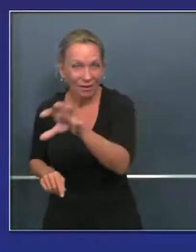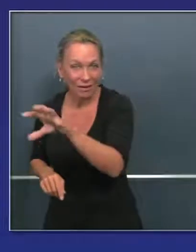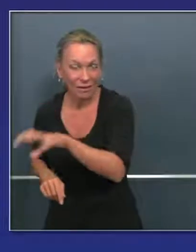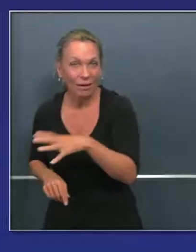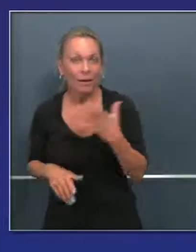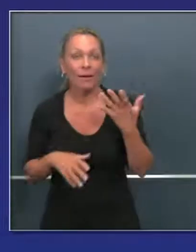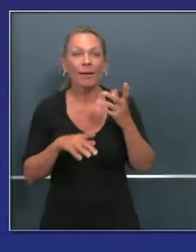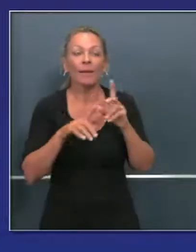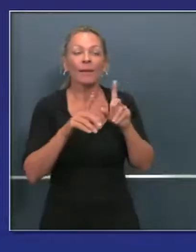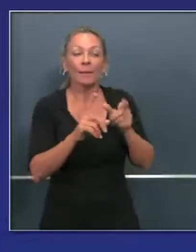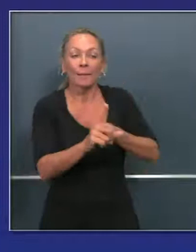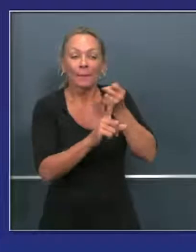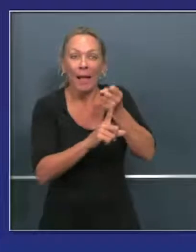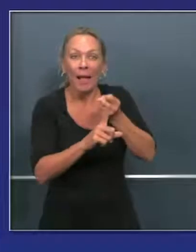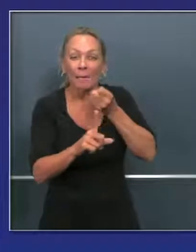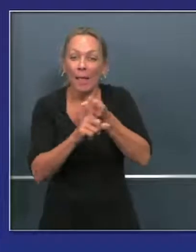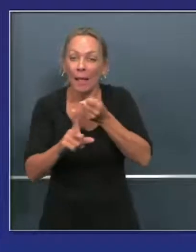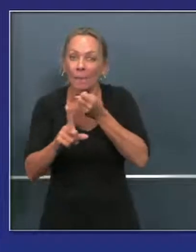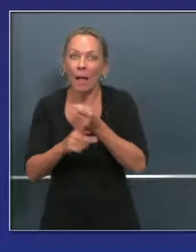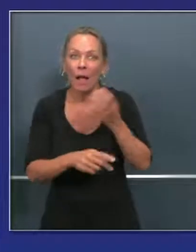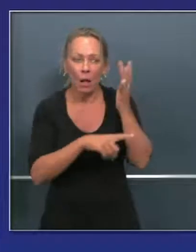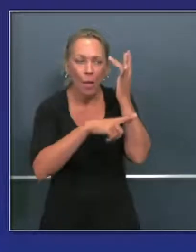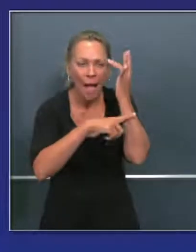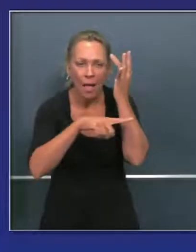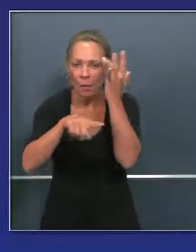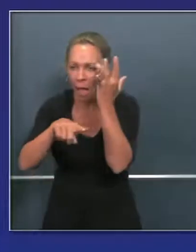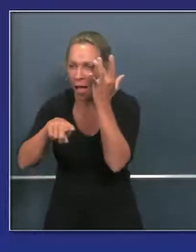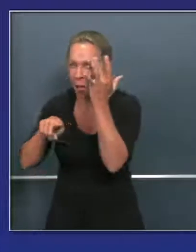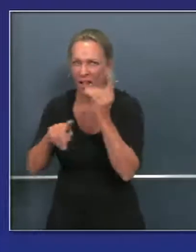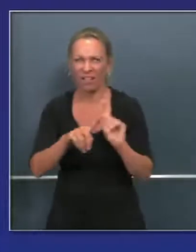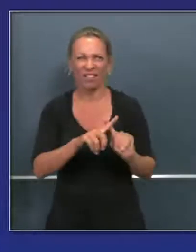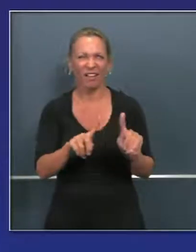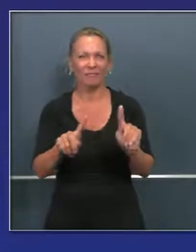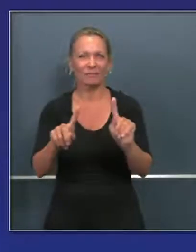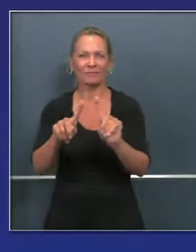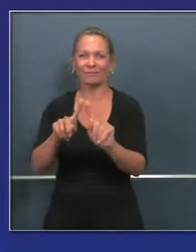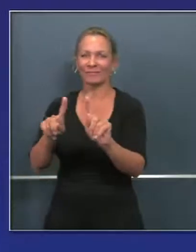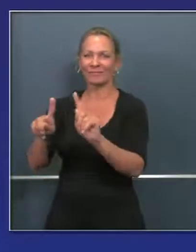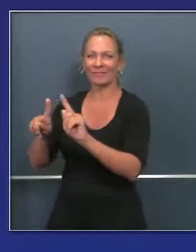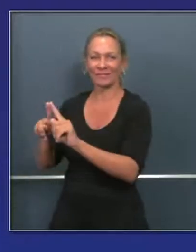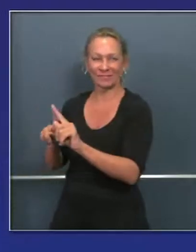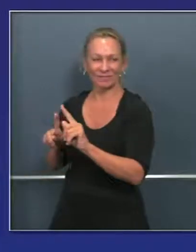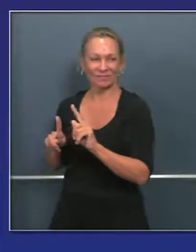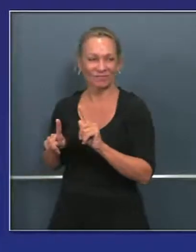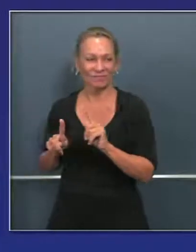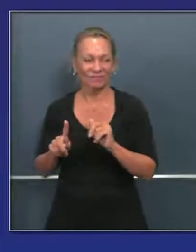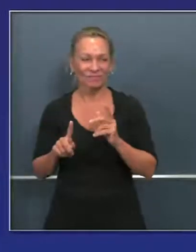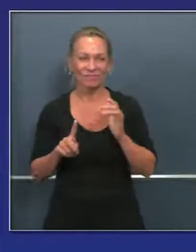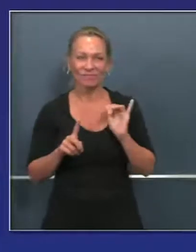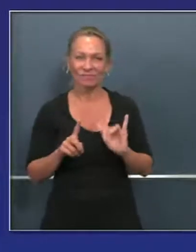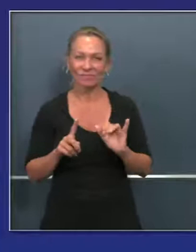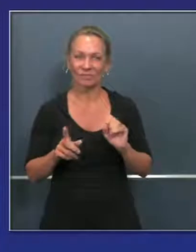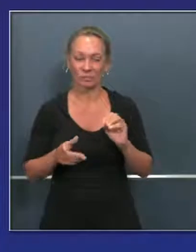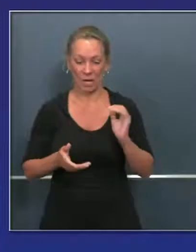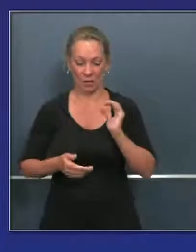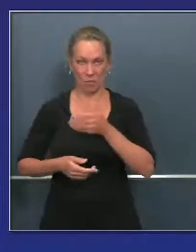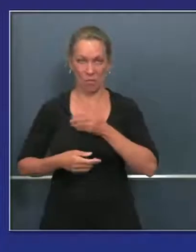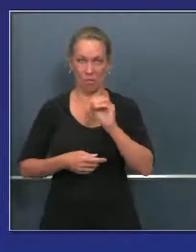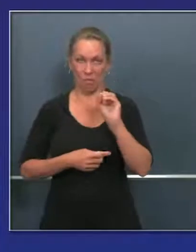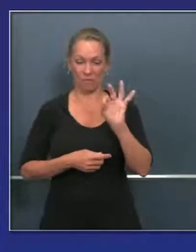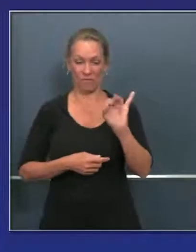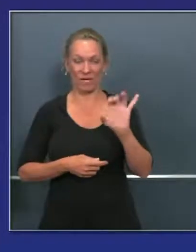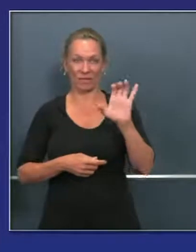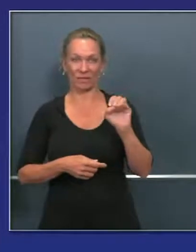a recognition that the critical need to mitigate this transmission also requires enforcement and